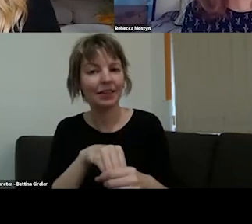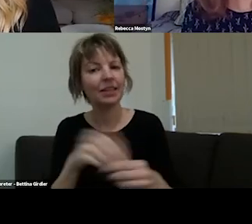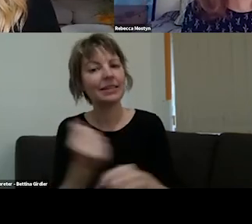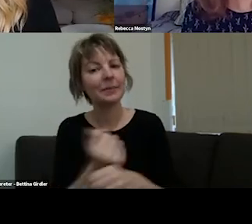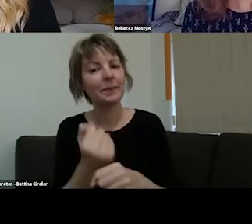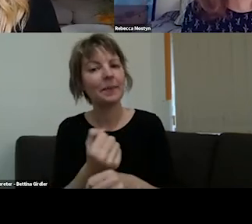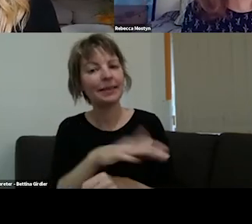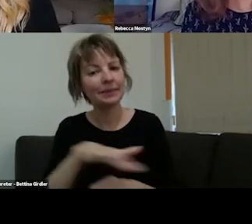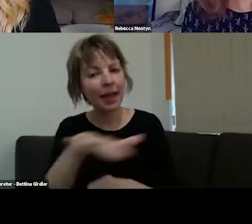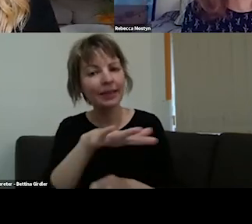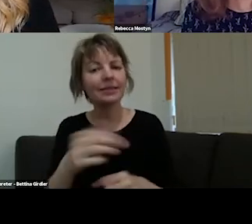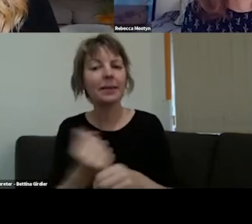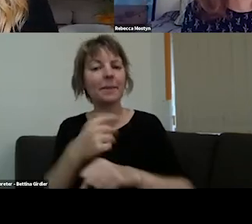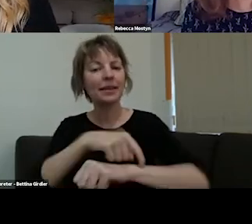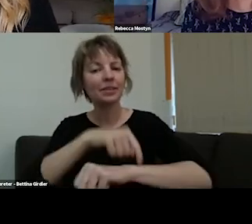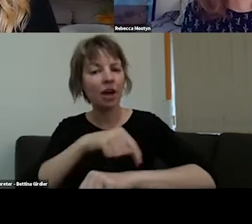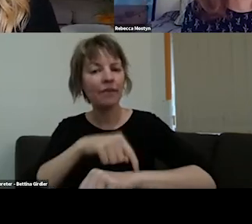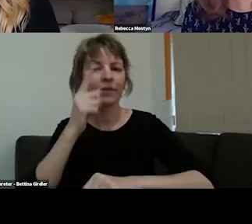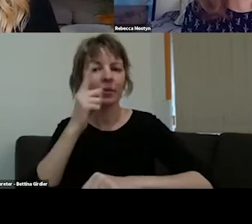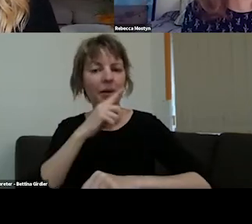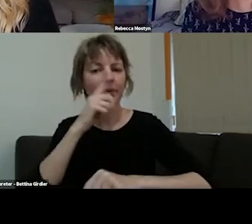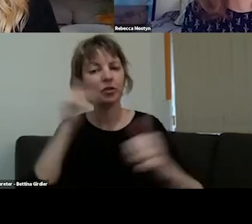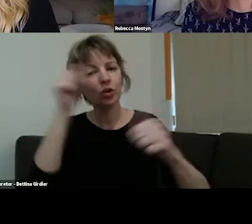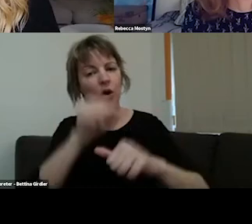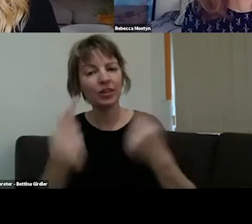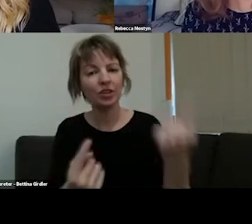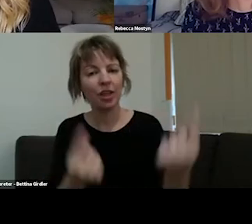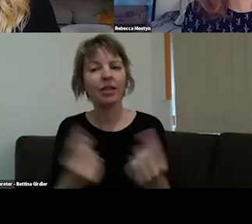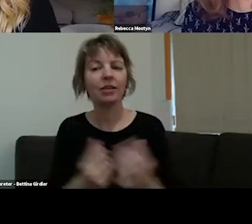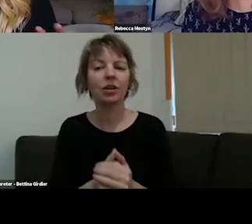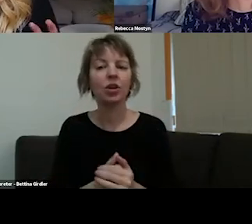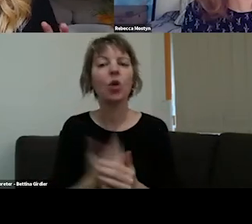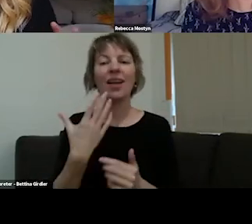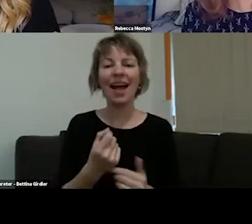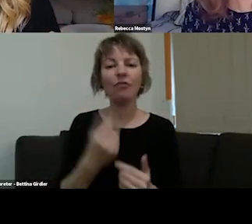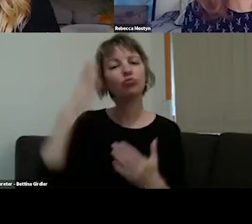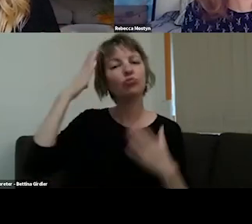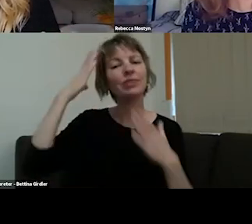So we always have two or at least three residentials because we acknowledge the first residential is really just